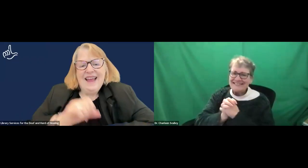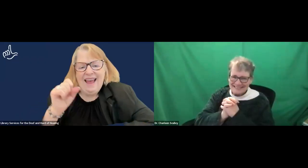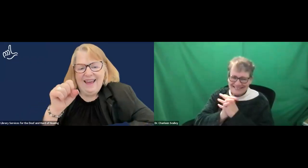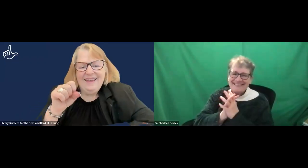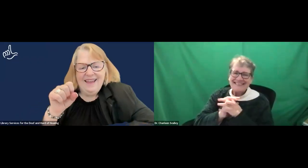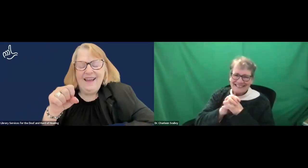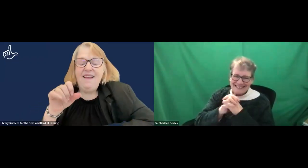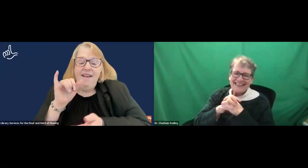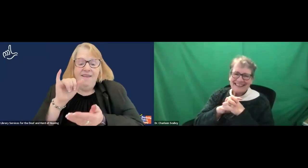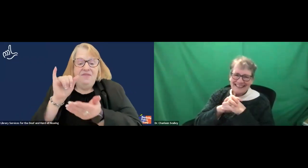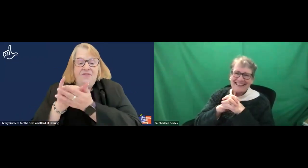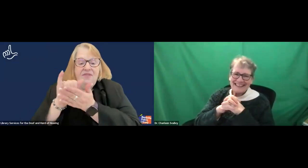And we need all of your support.